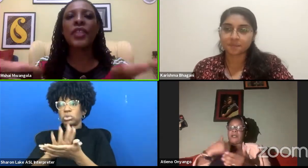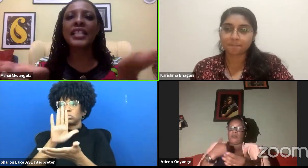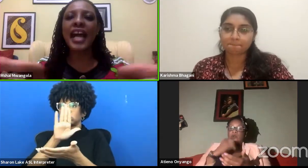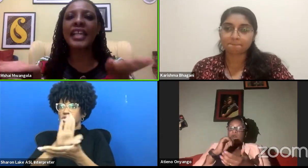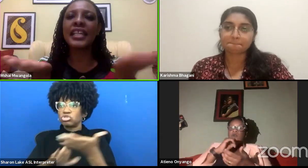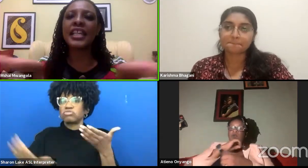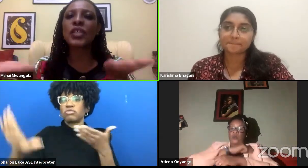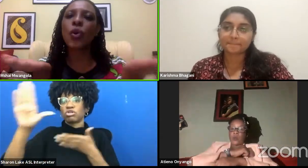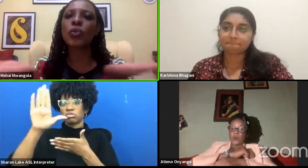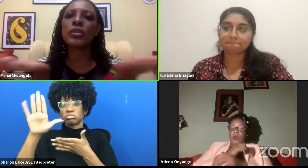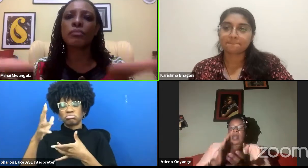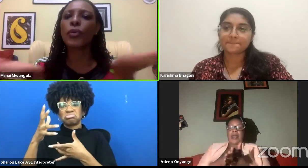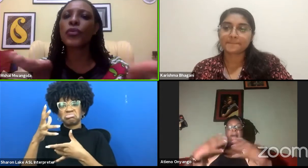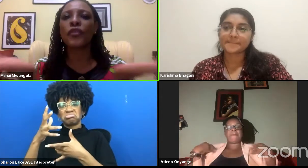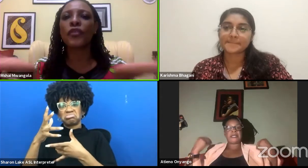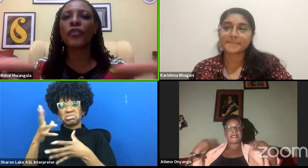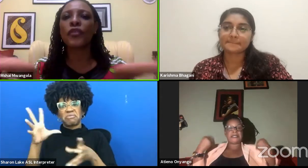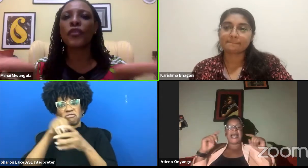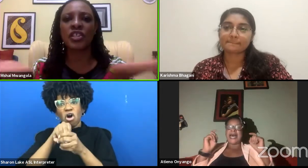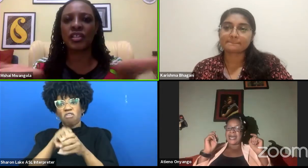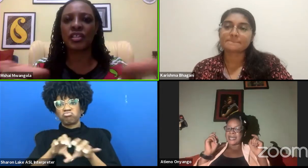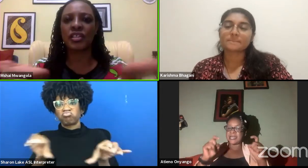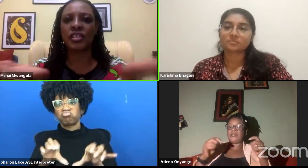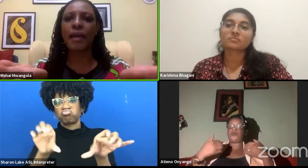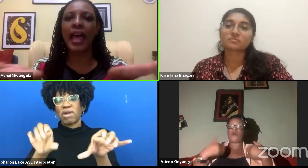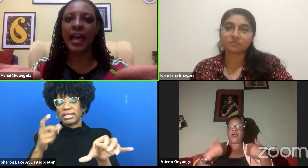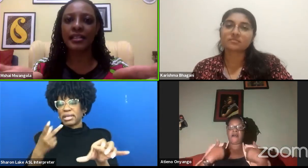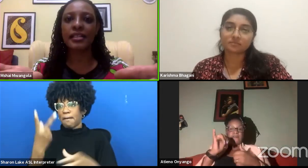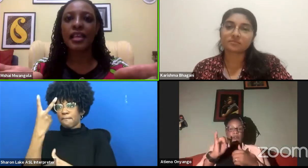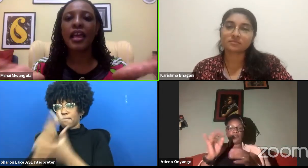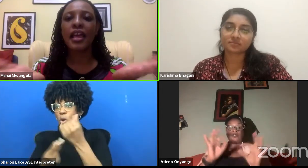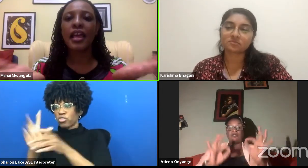that I needed to hold both of these traditions in my hands.